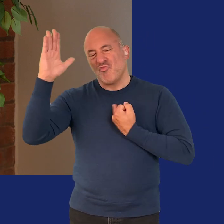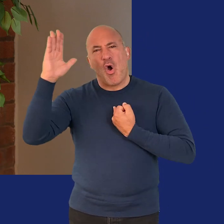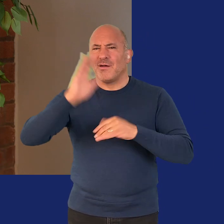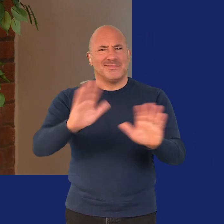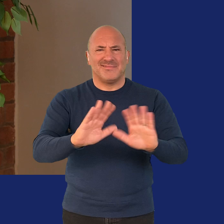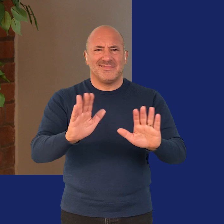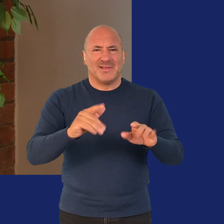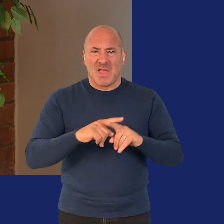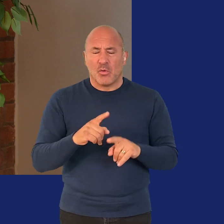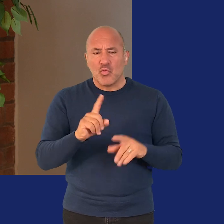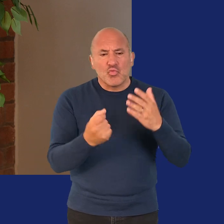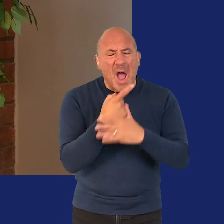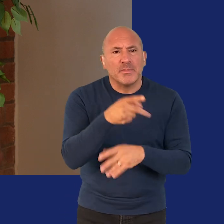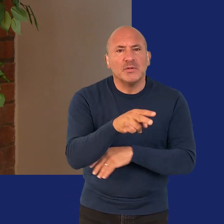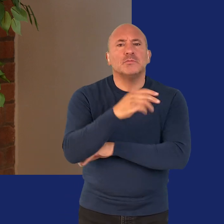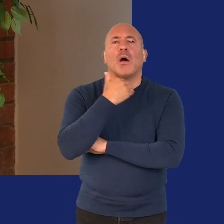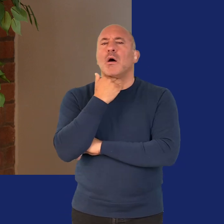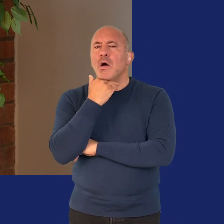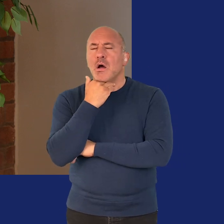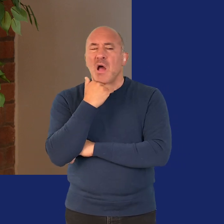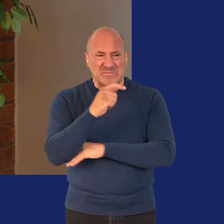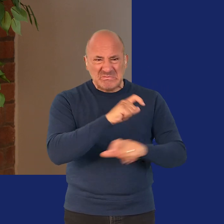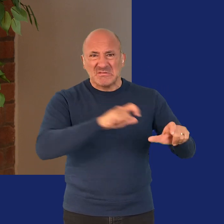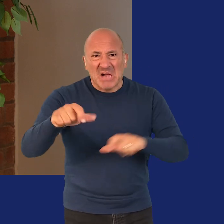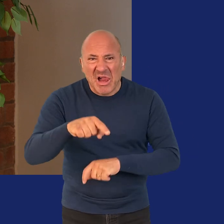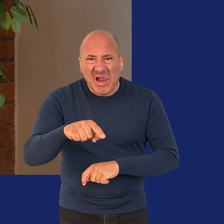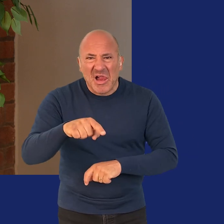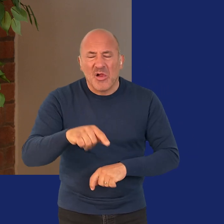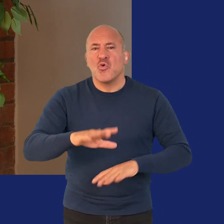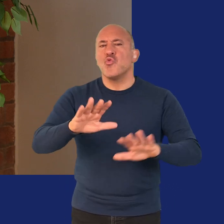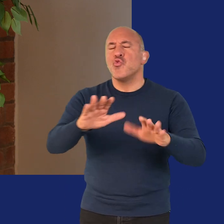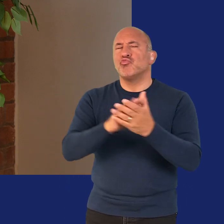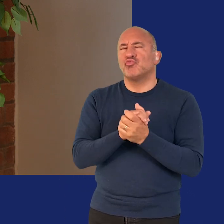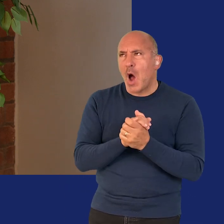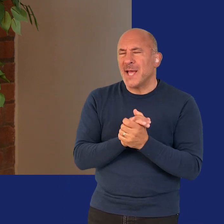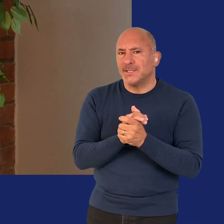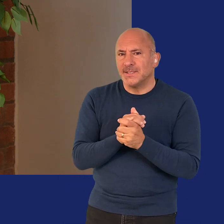It's about hearing what happened and is happening now and